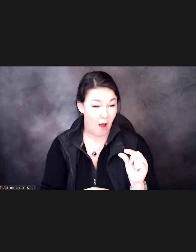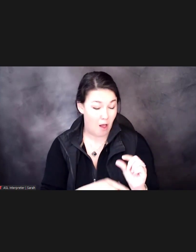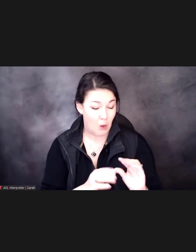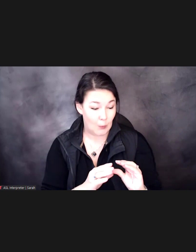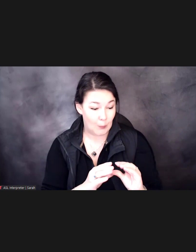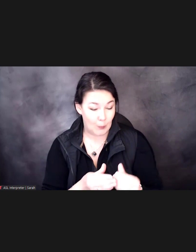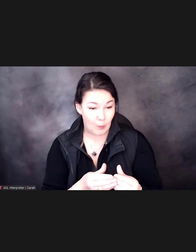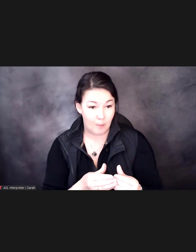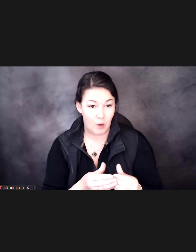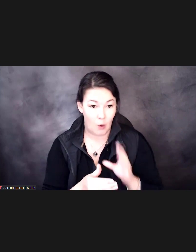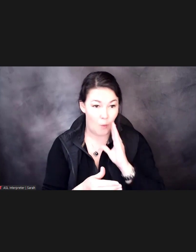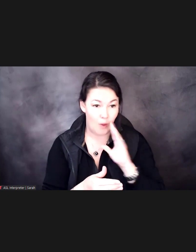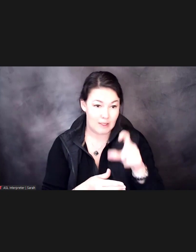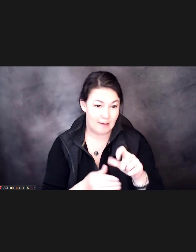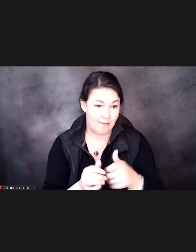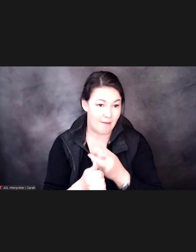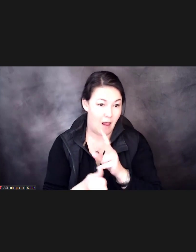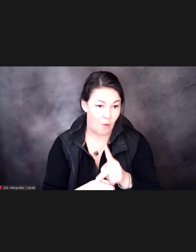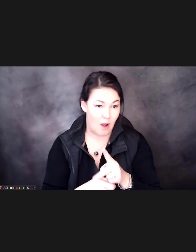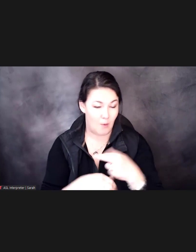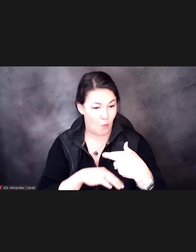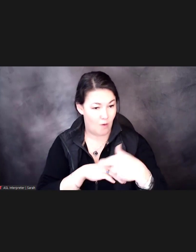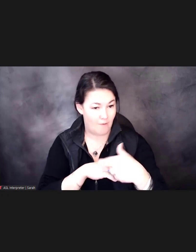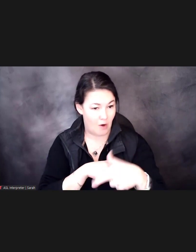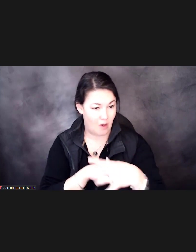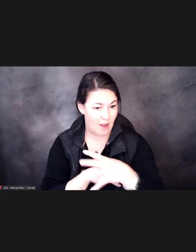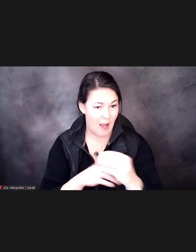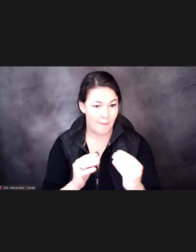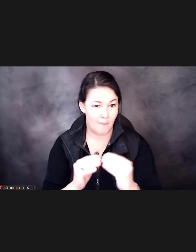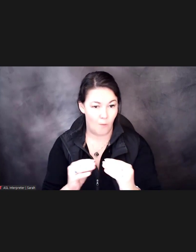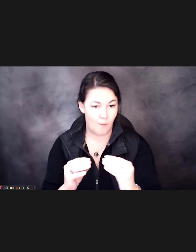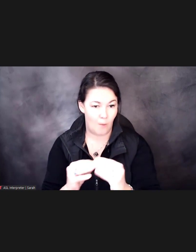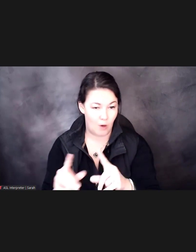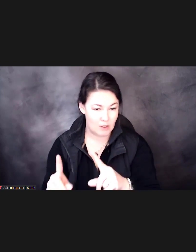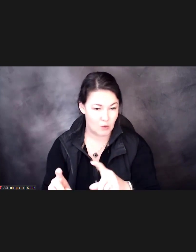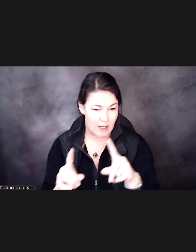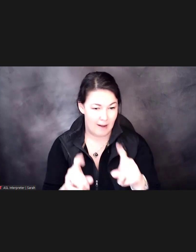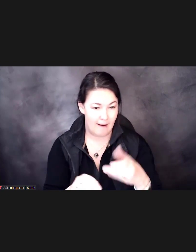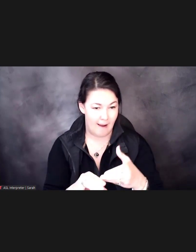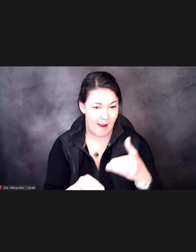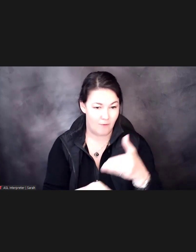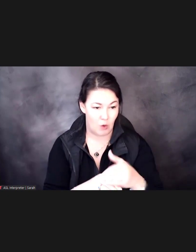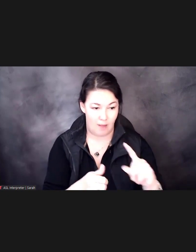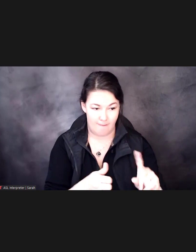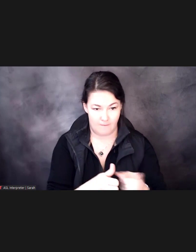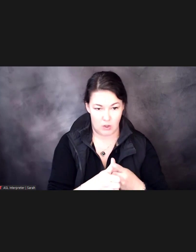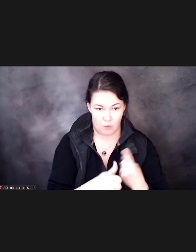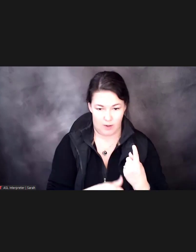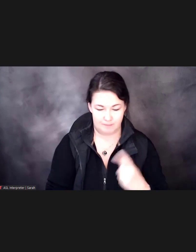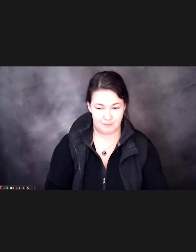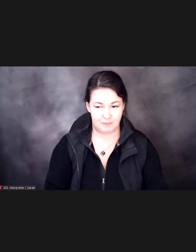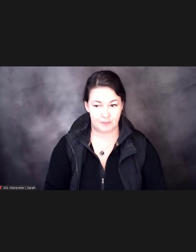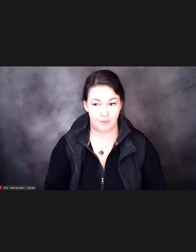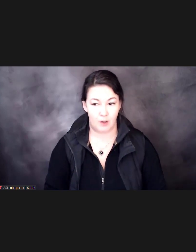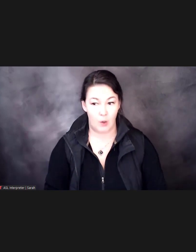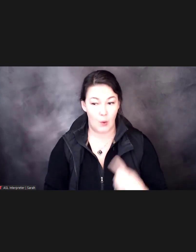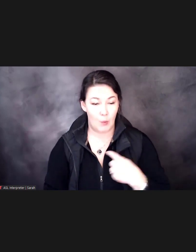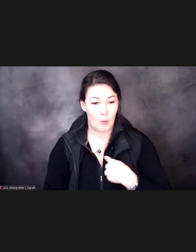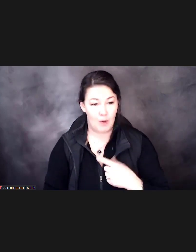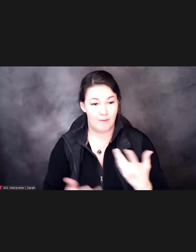So, although a small subset of children will, indeed, need follow-up referral and further screening after the initial